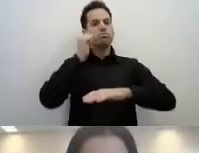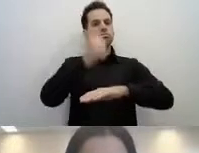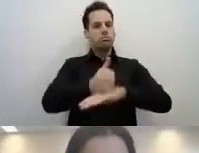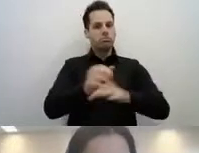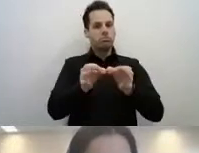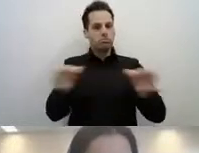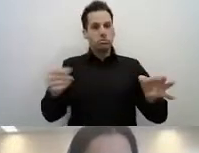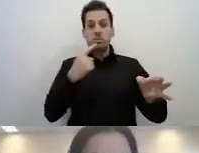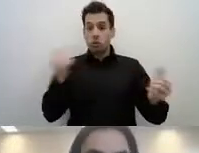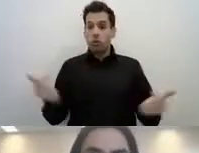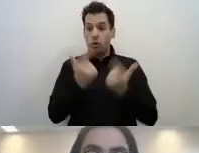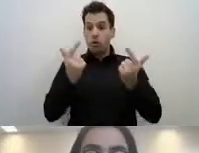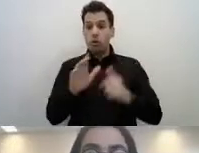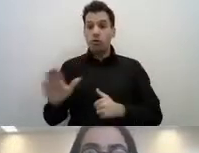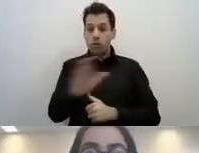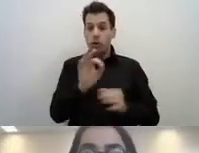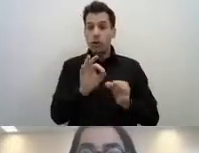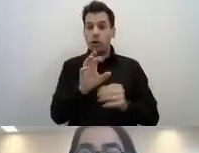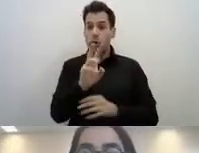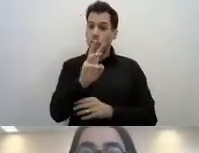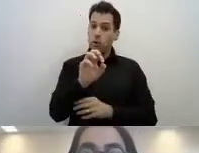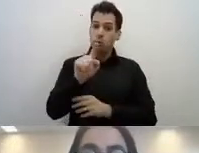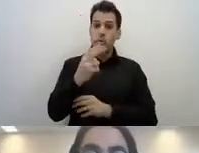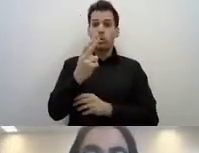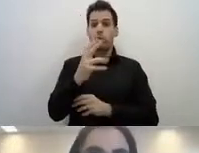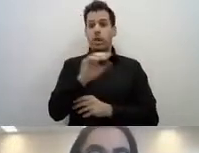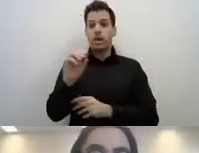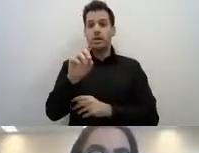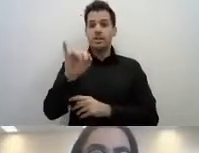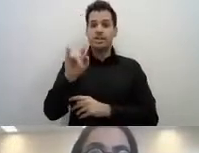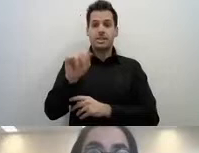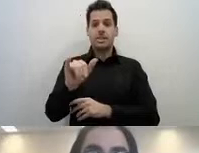worth and dignity recognized and it does that by prohibiting or sort of banning